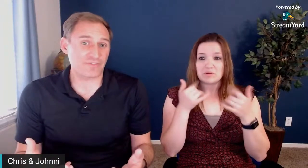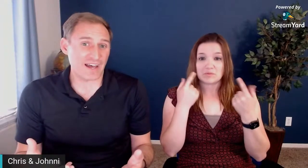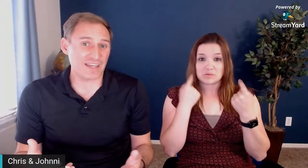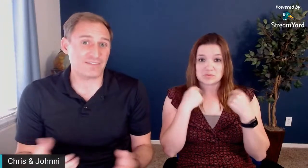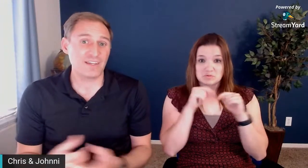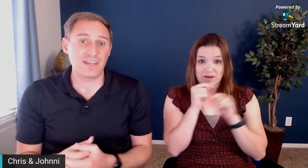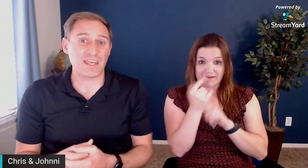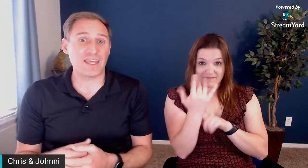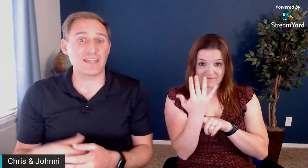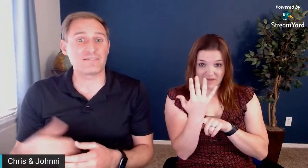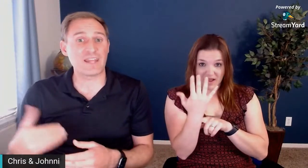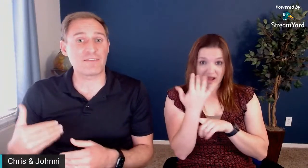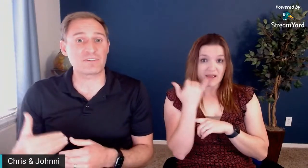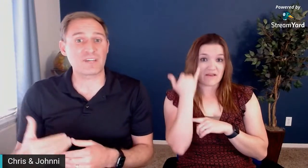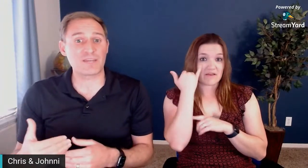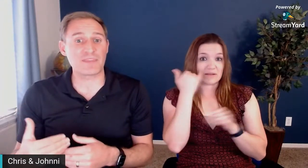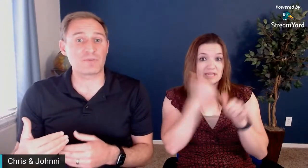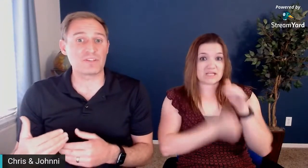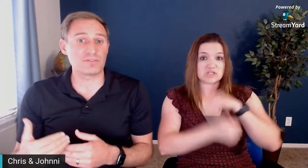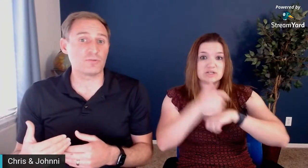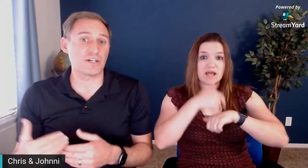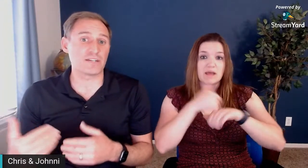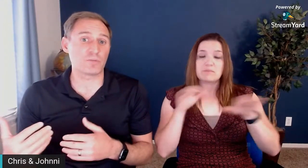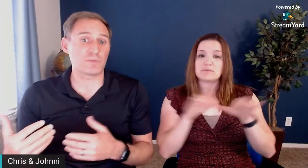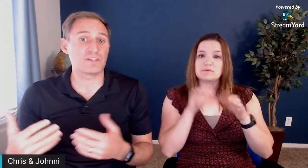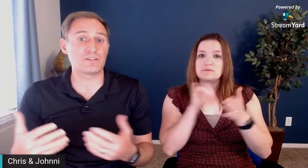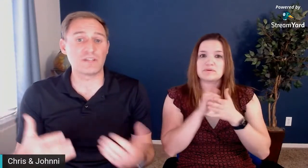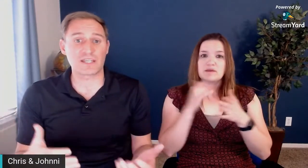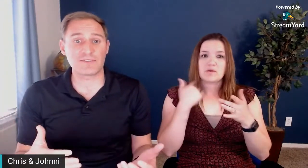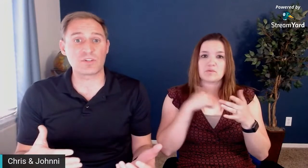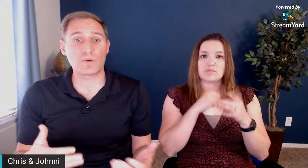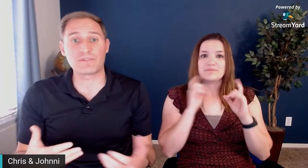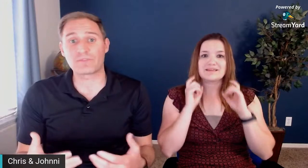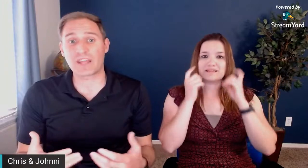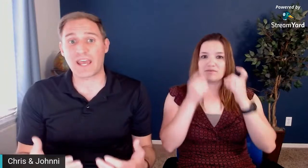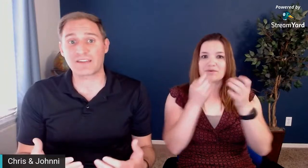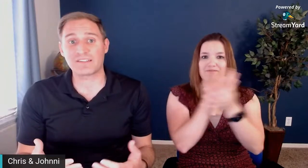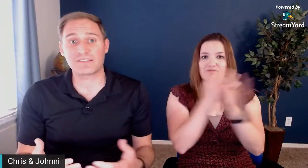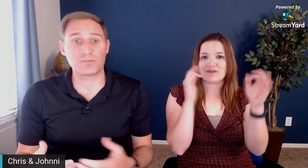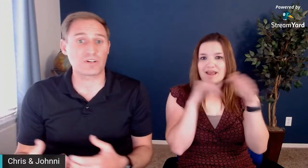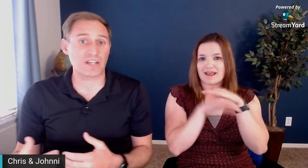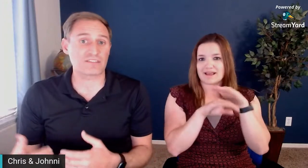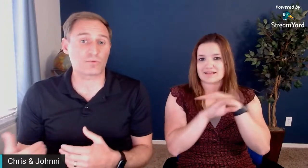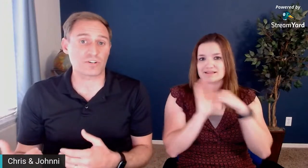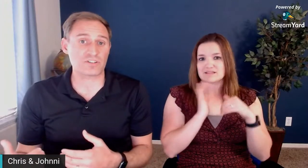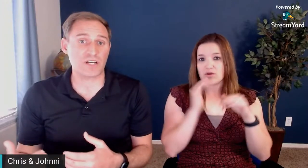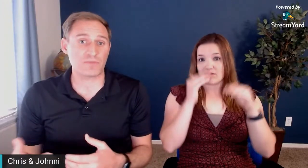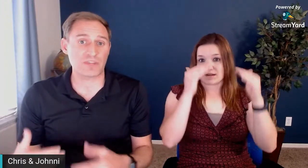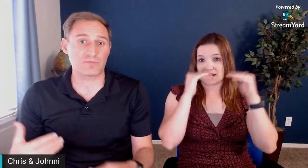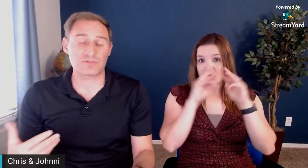five and every time that we do one we'll be giving away free access to our next workshop that which